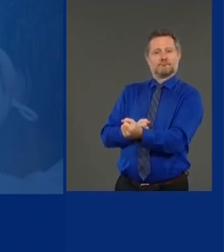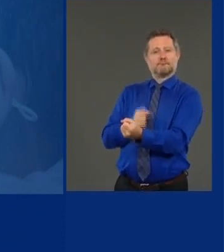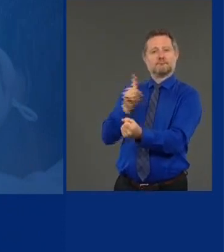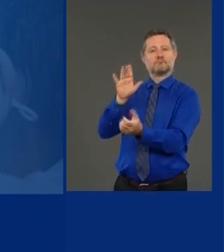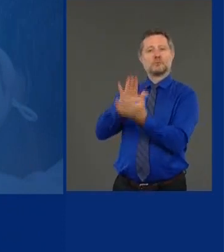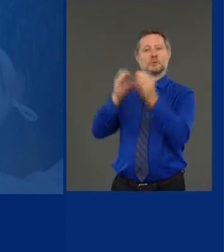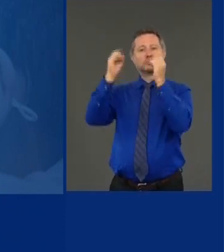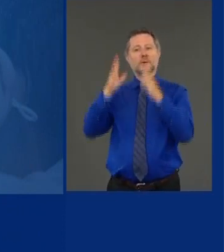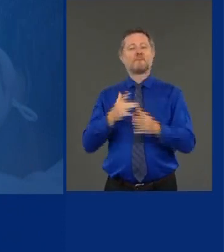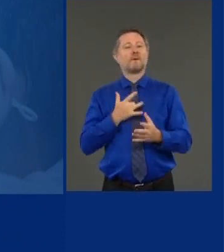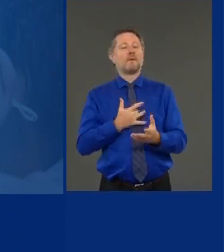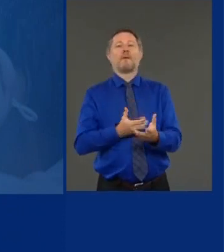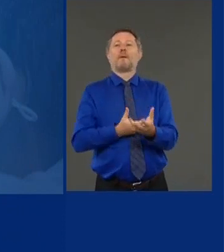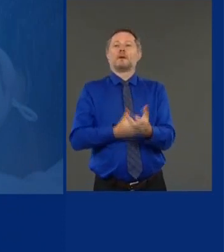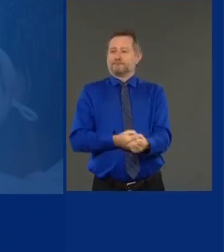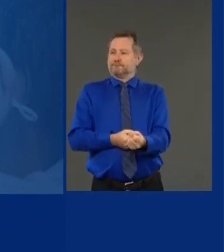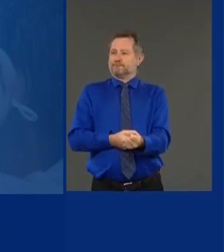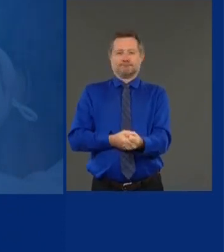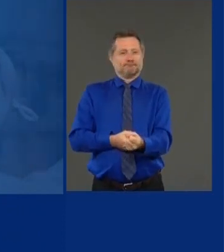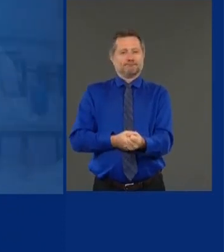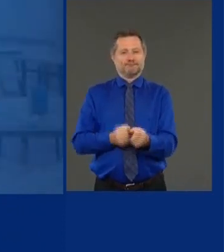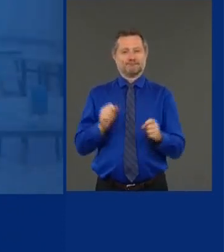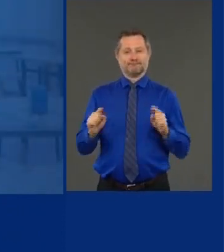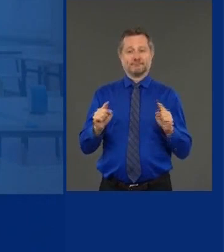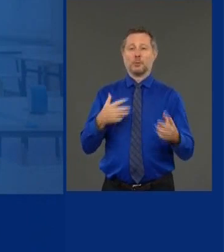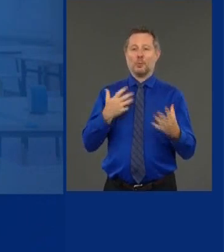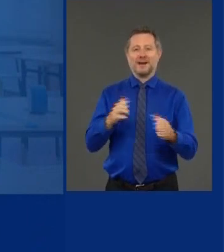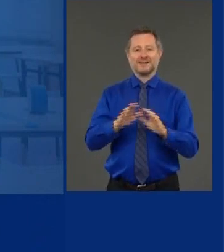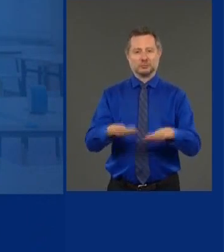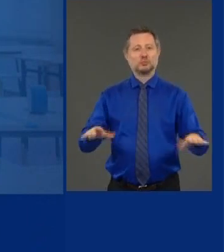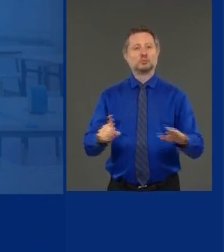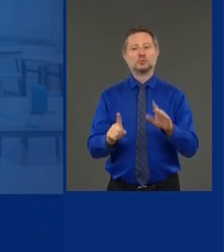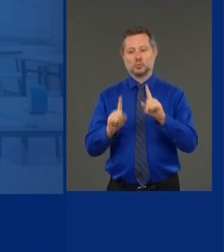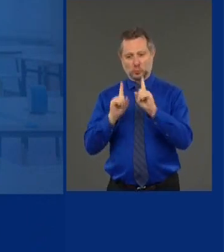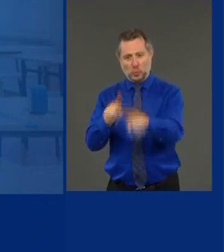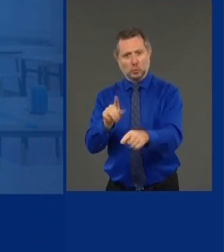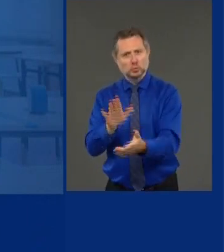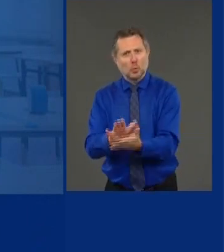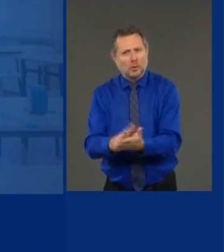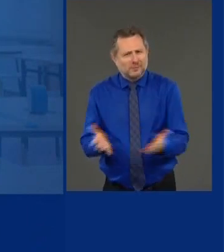DICTATORSHIP, THAT IS THE PLAN. YOU NEED THE PARENTS TO BE COMFORTABLE. YOU NEED THE TEACHERS TO BE COMFORTABLE.